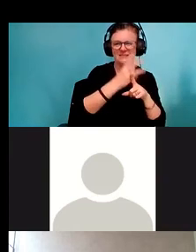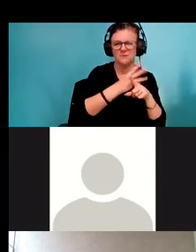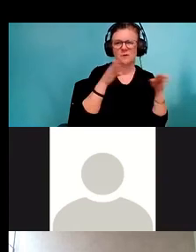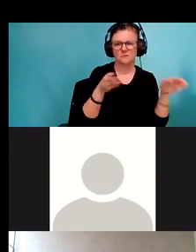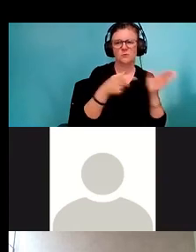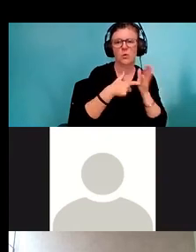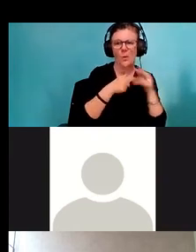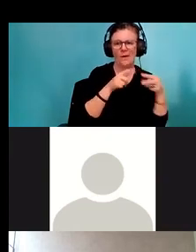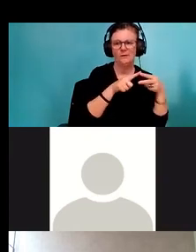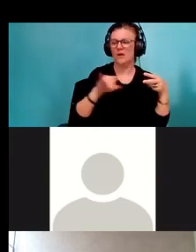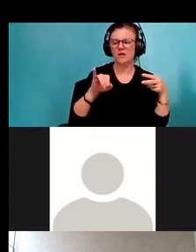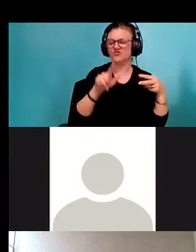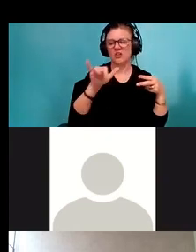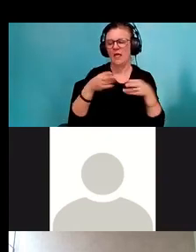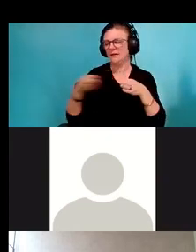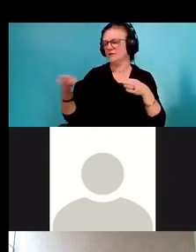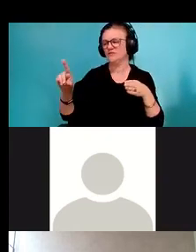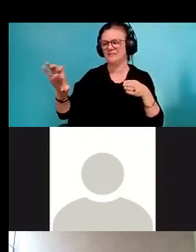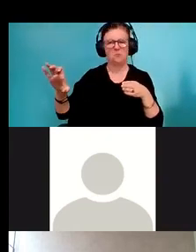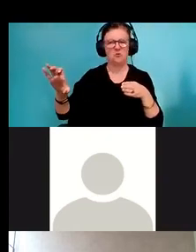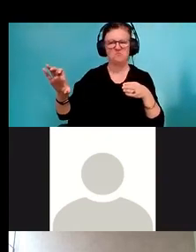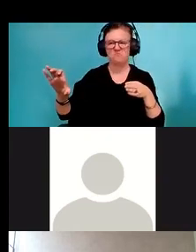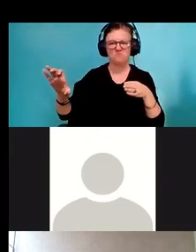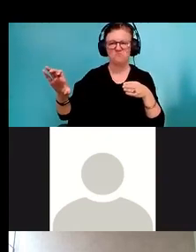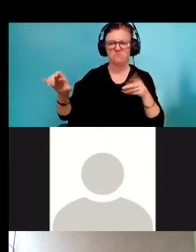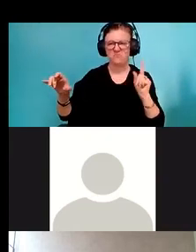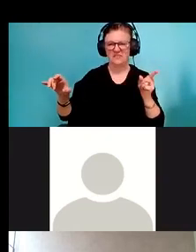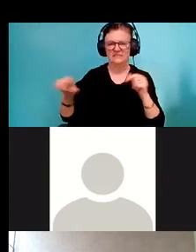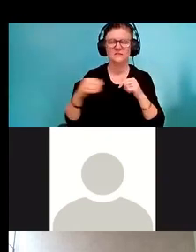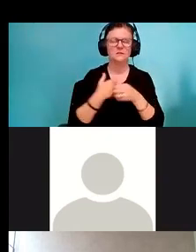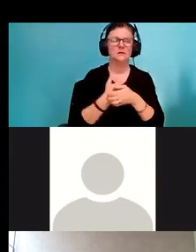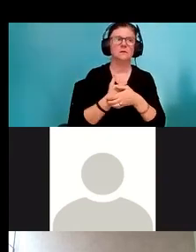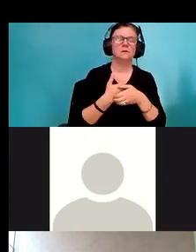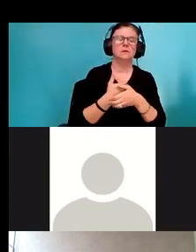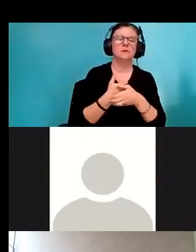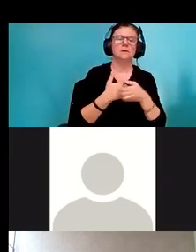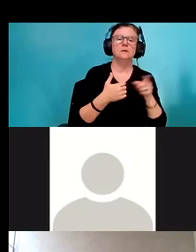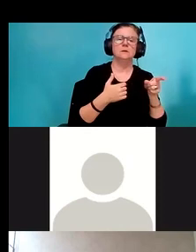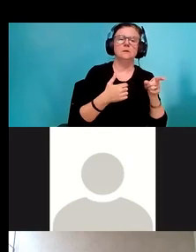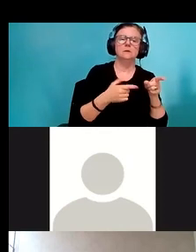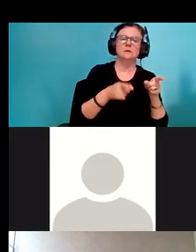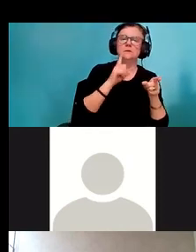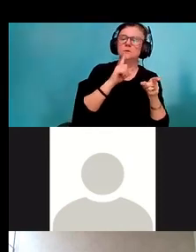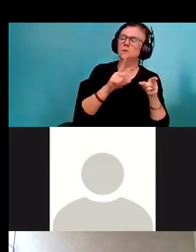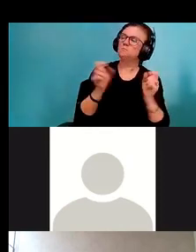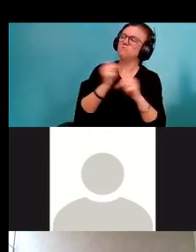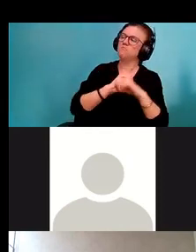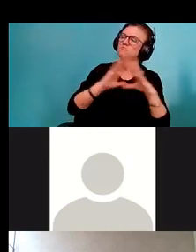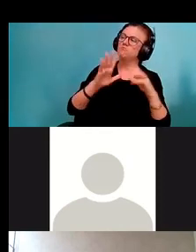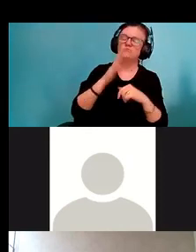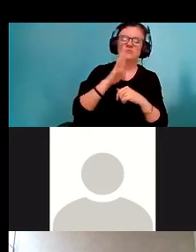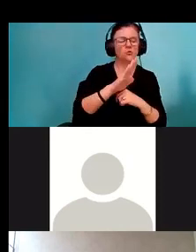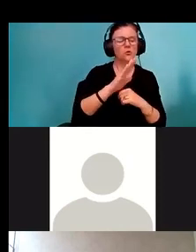Not the July to December. And these are, what do you see as the most significant areas of remaining need?